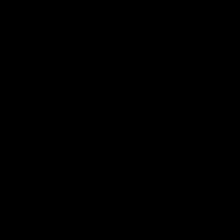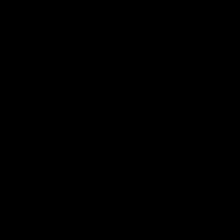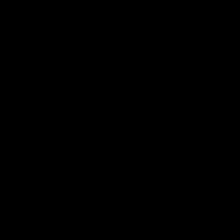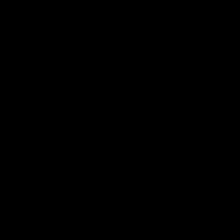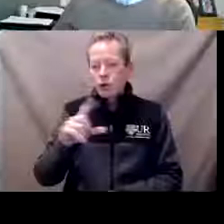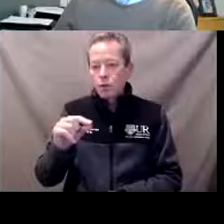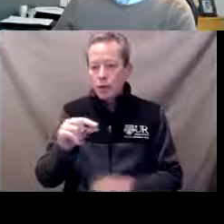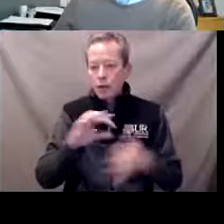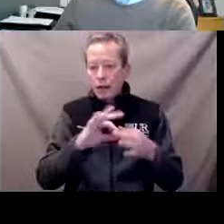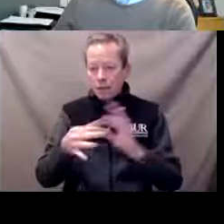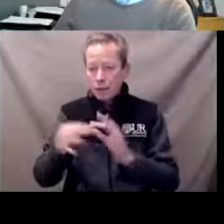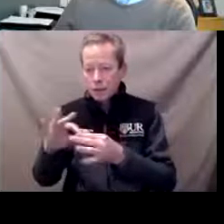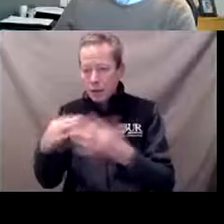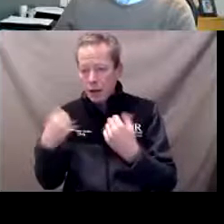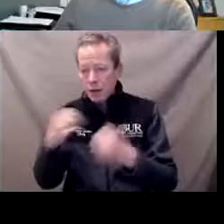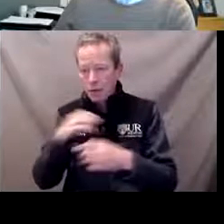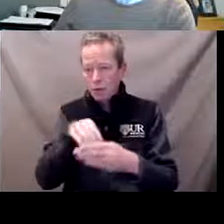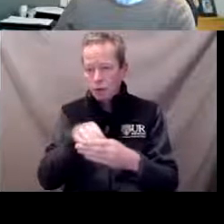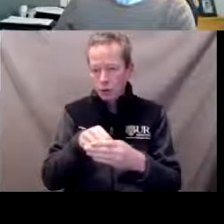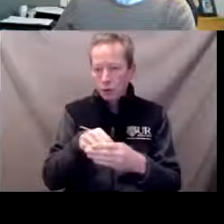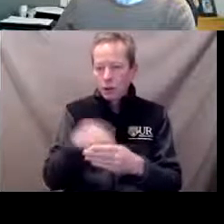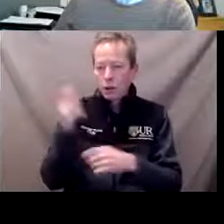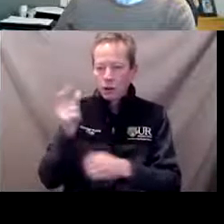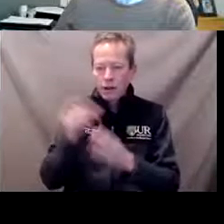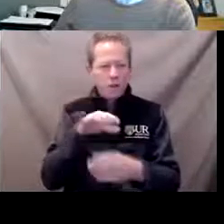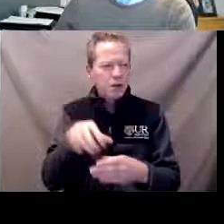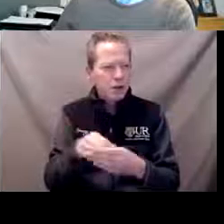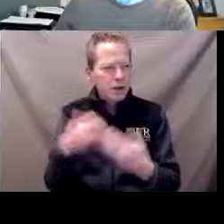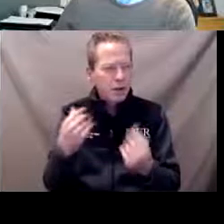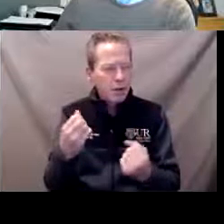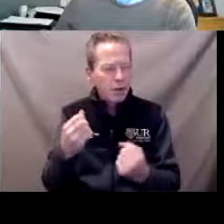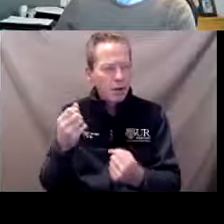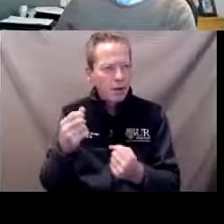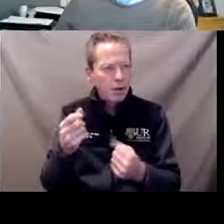supported by the CDC and was entitled “Inclusive Health Primary Care Residency Curriculum Which